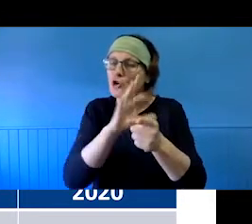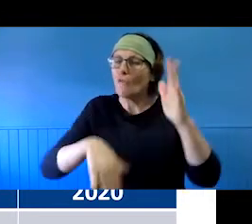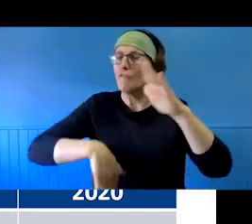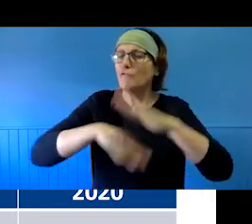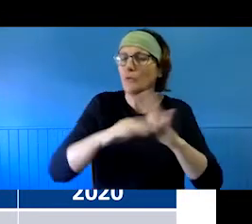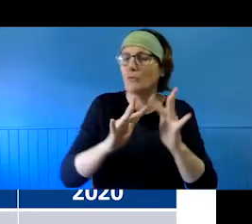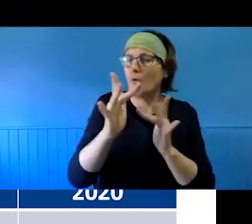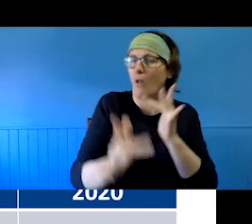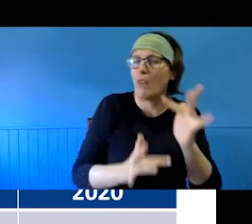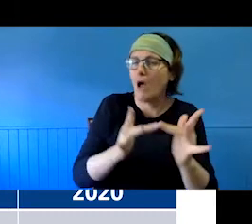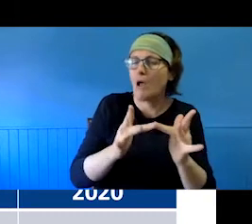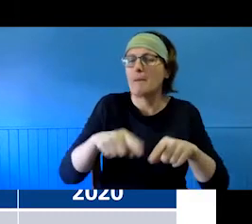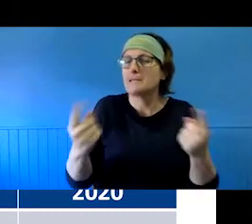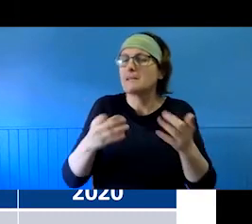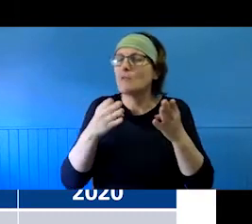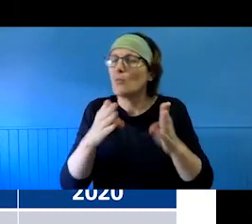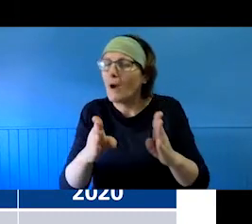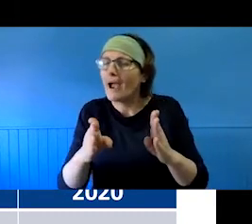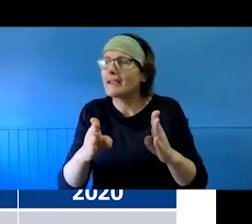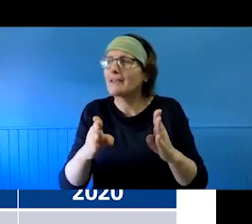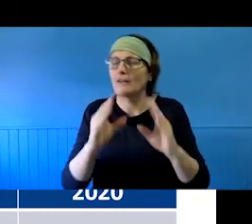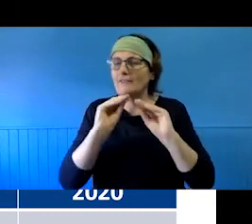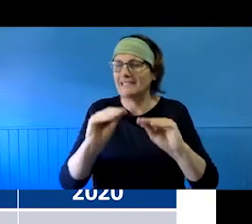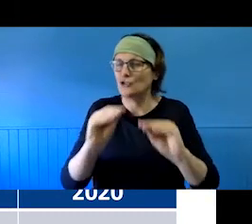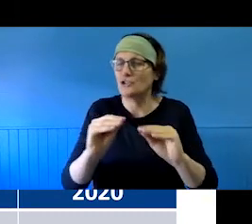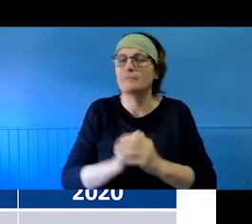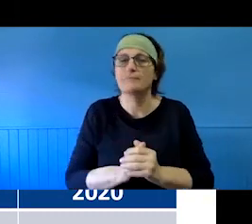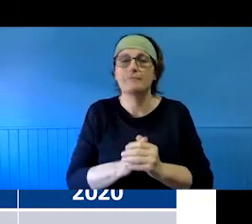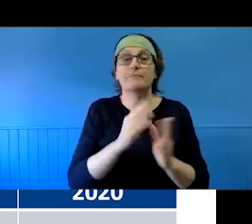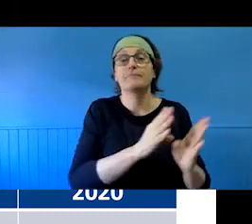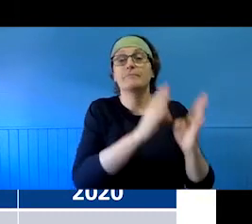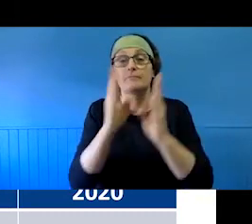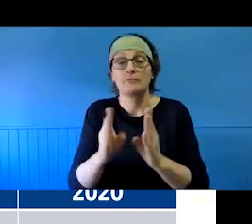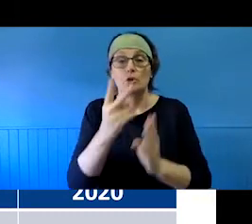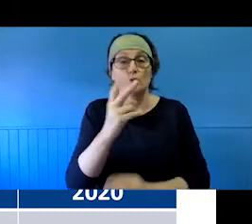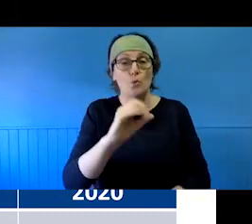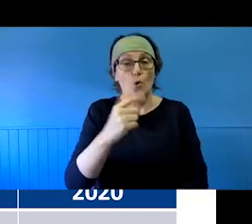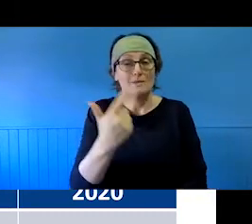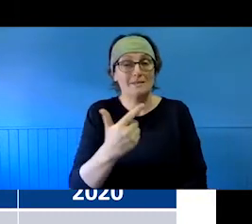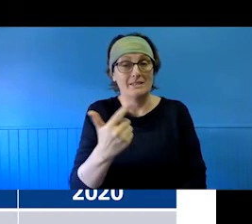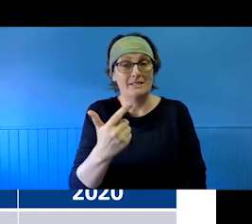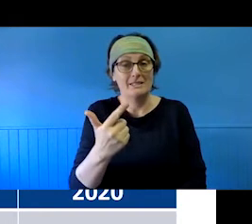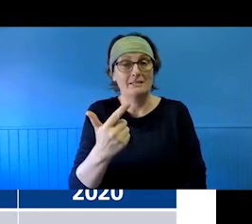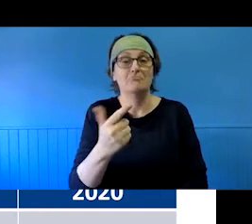be a different form of distance or external mode of teaching. In 2017, we had an increase.